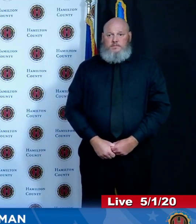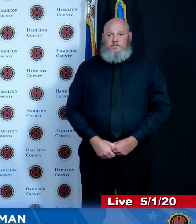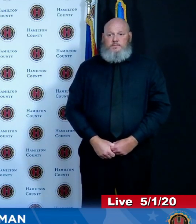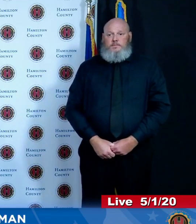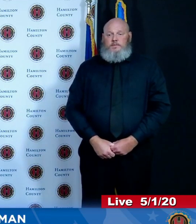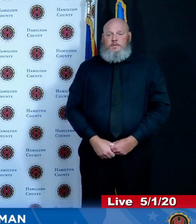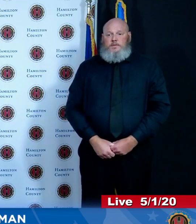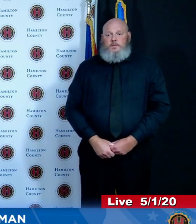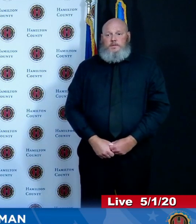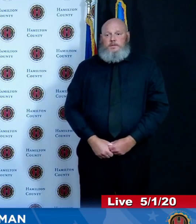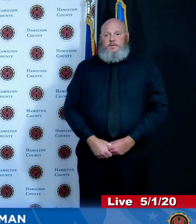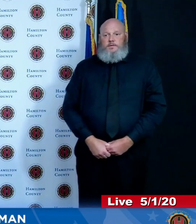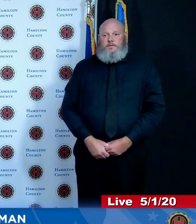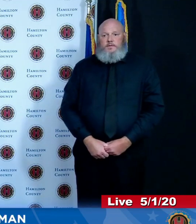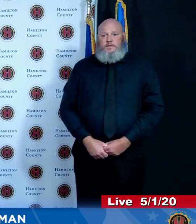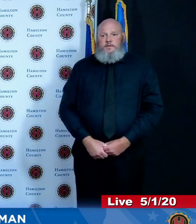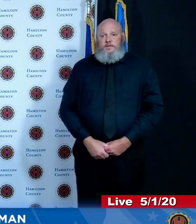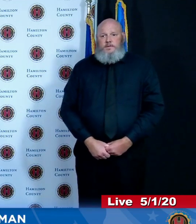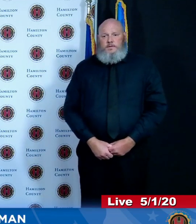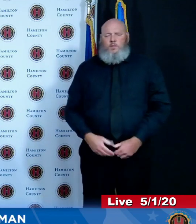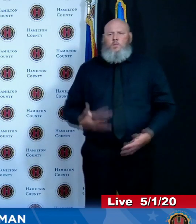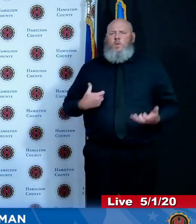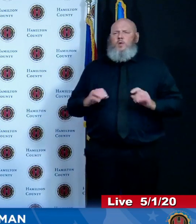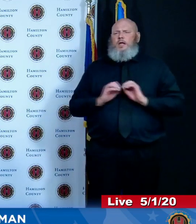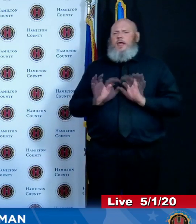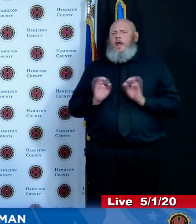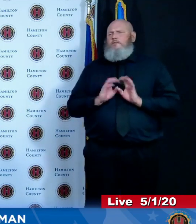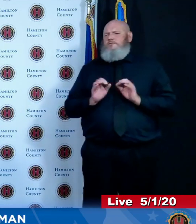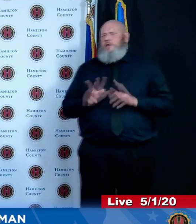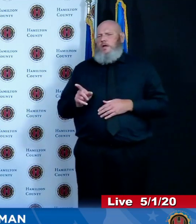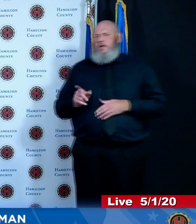something I want to clarify when you say close contact what kind of timing are we